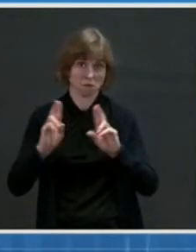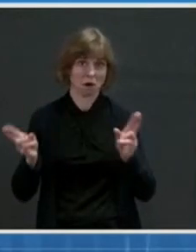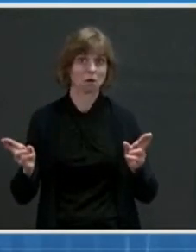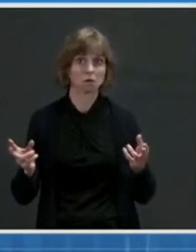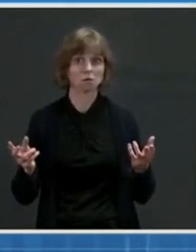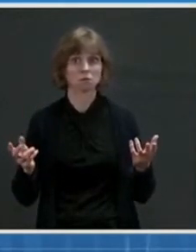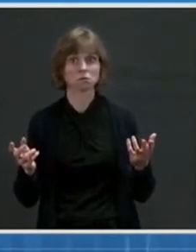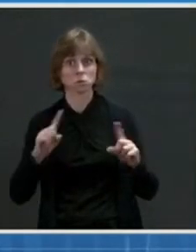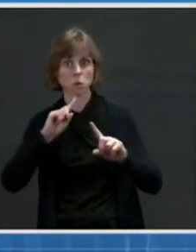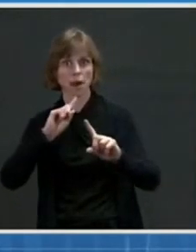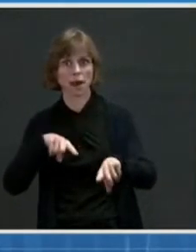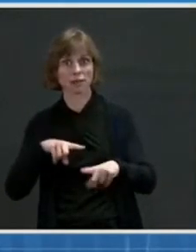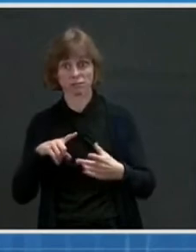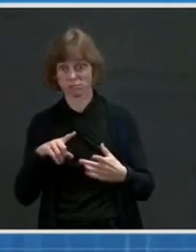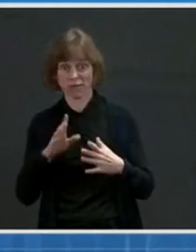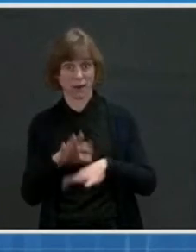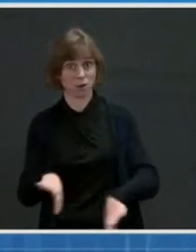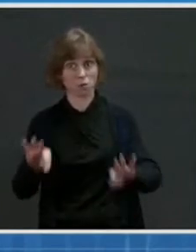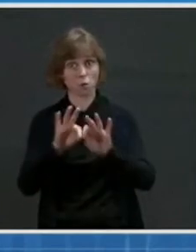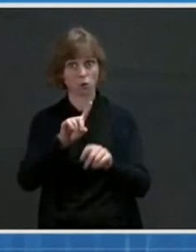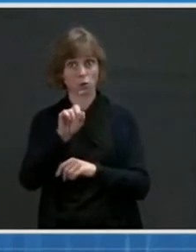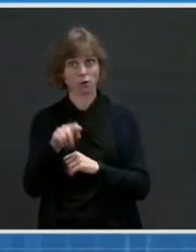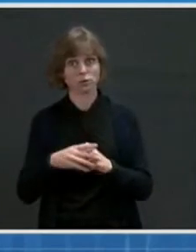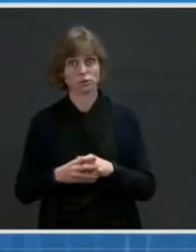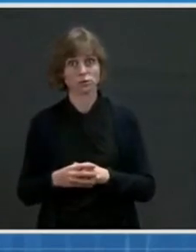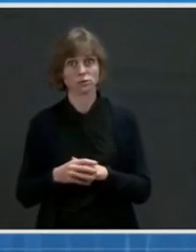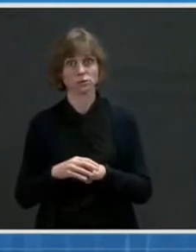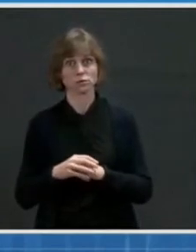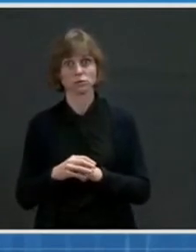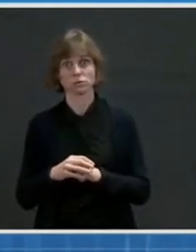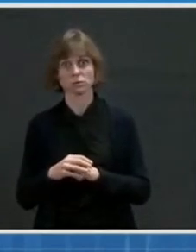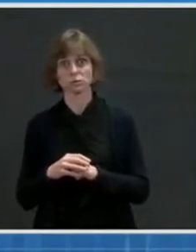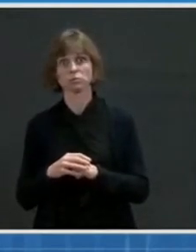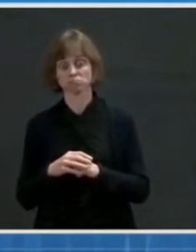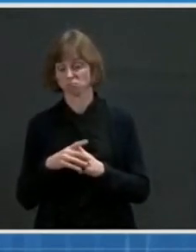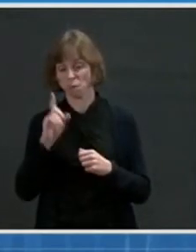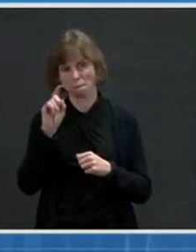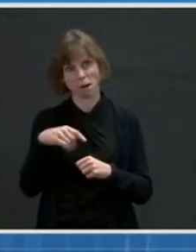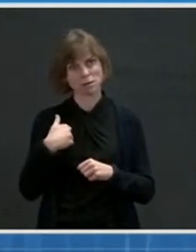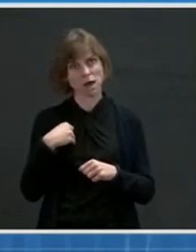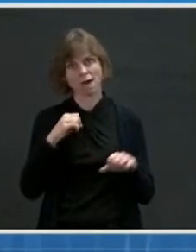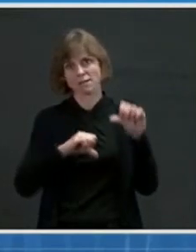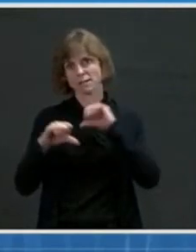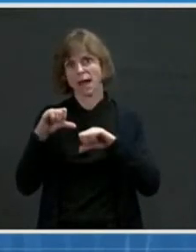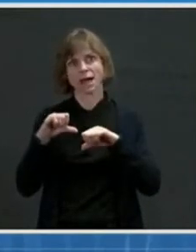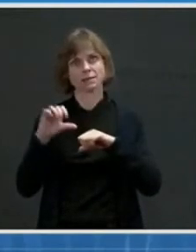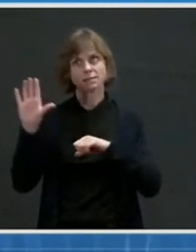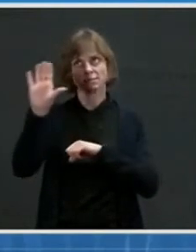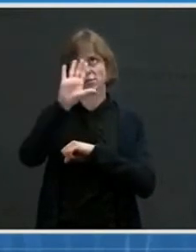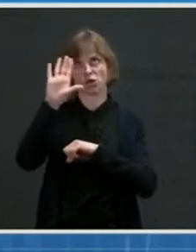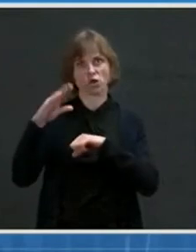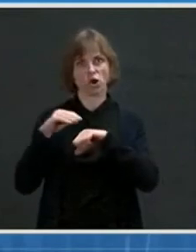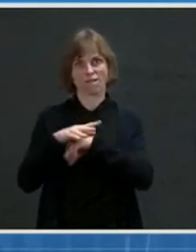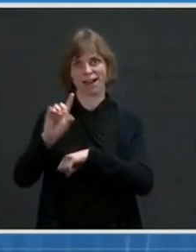SAY, WE WILL THEN BE IN A POSITION TO ANSWER, I THINK THE